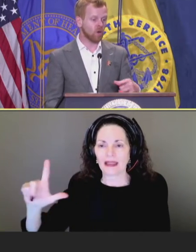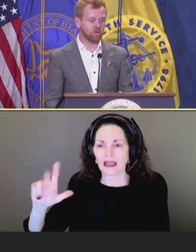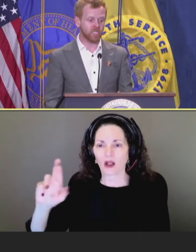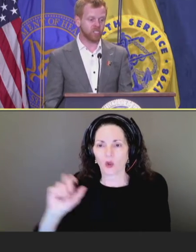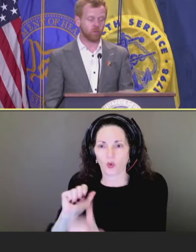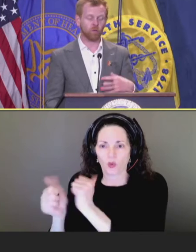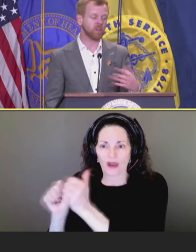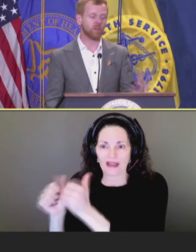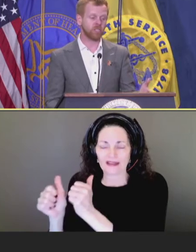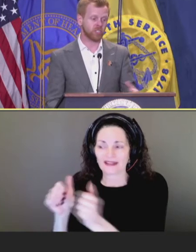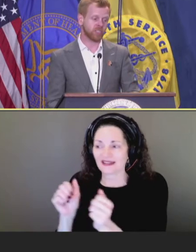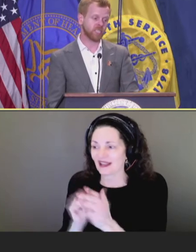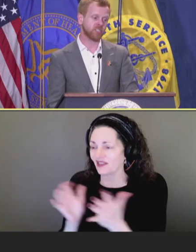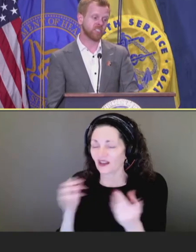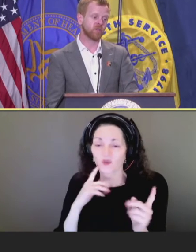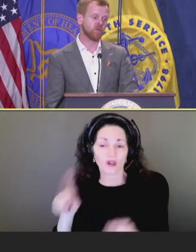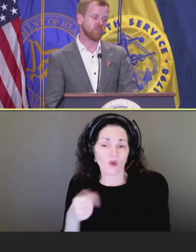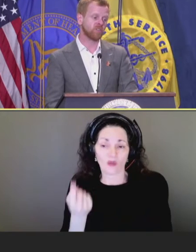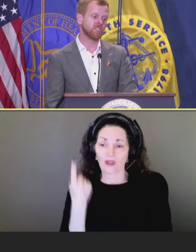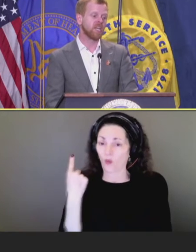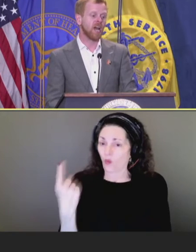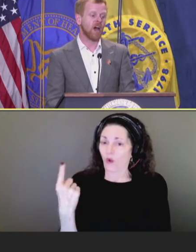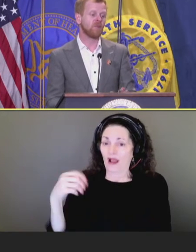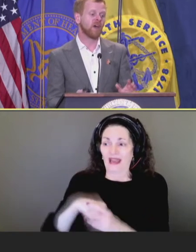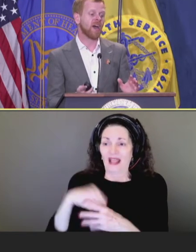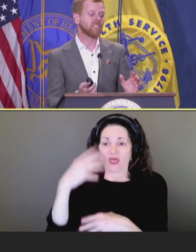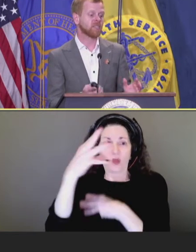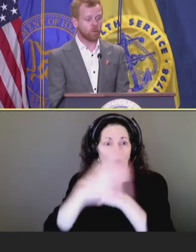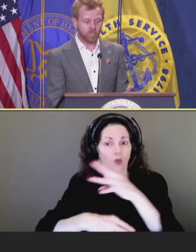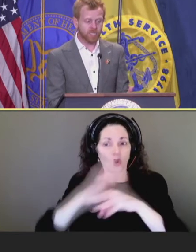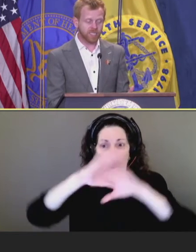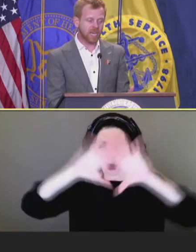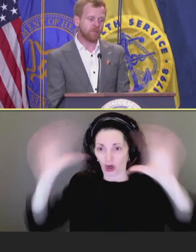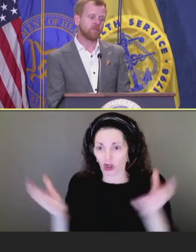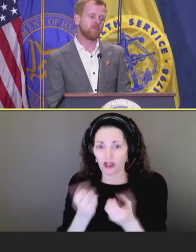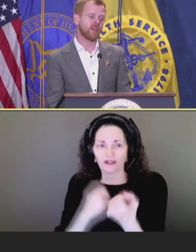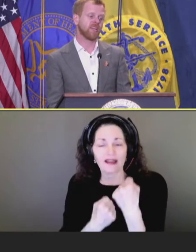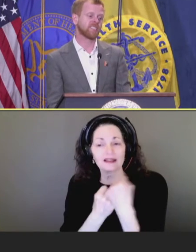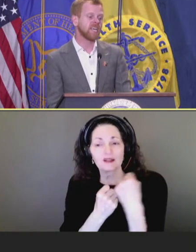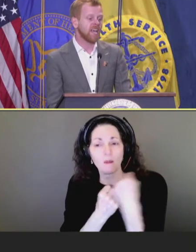only -- we're one of the only jurisdictions in the world that supports this type of event.